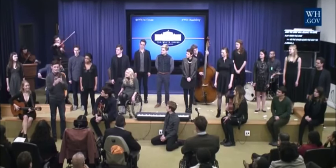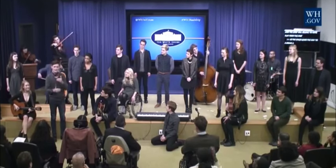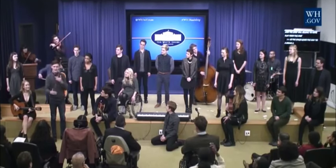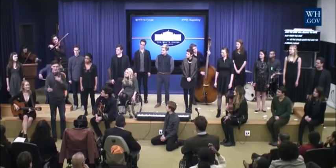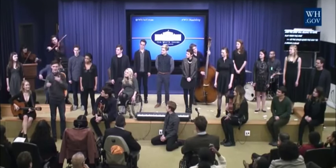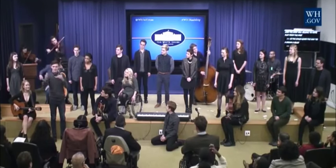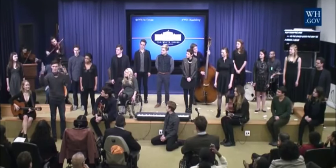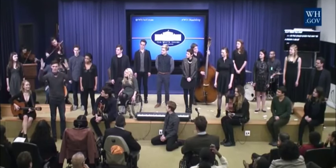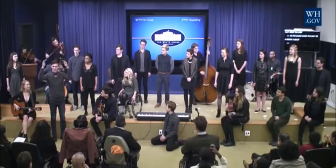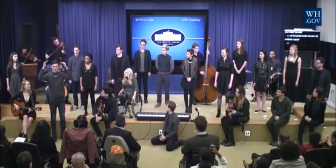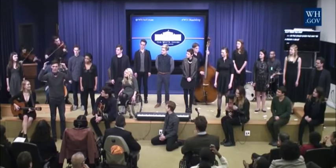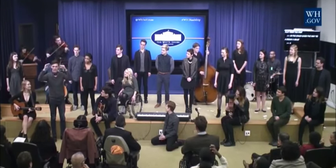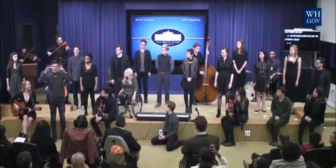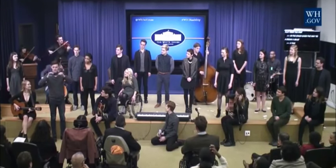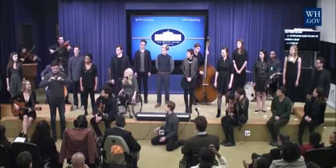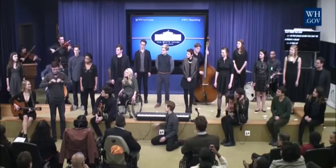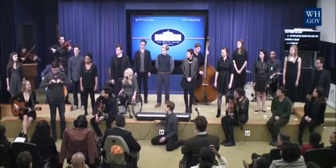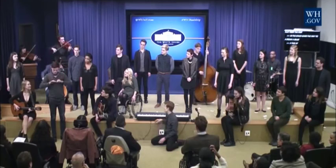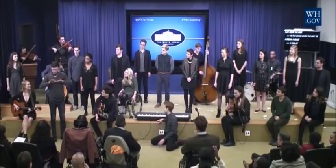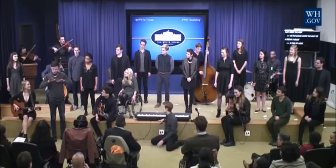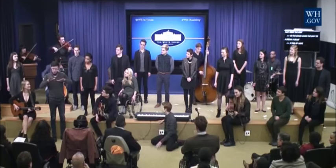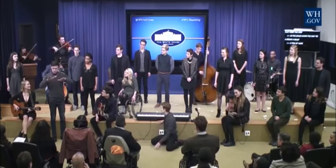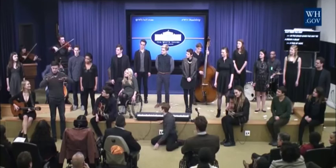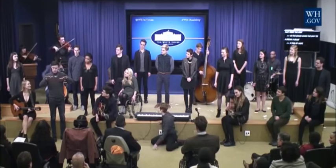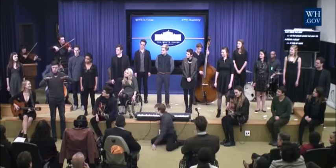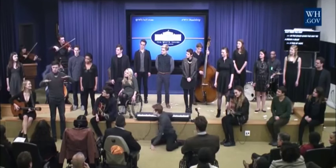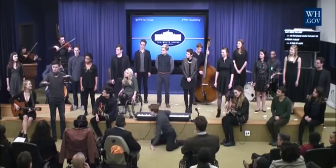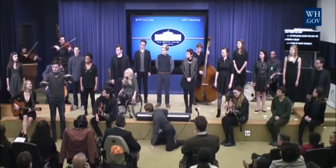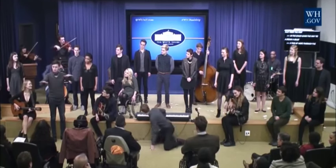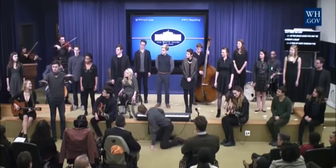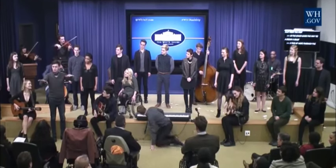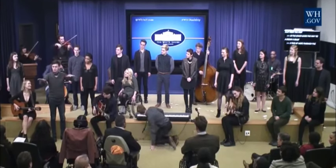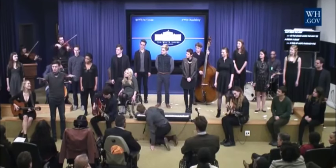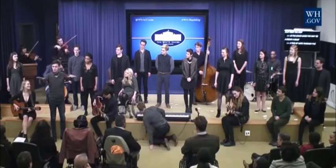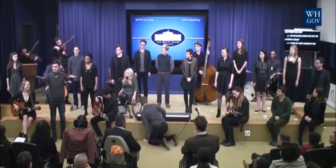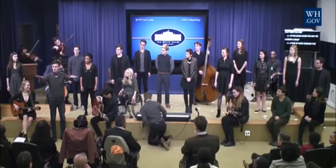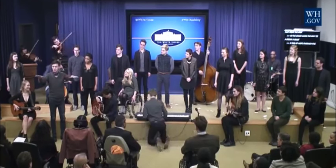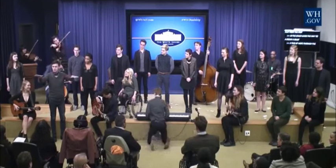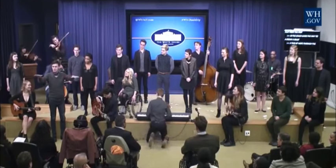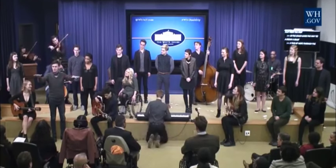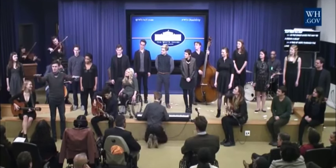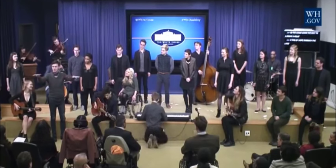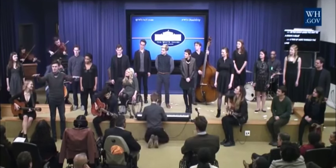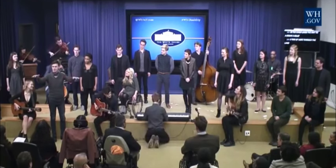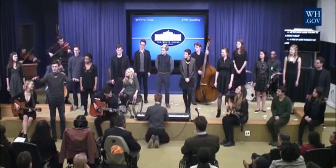A time of hope through the land